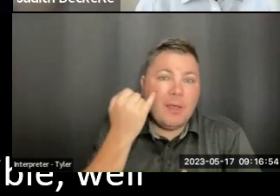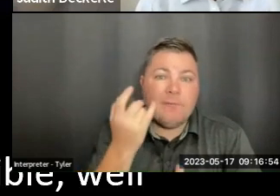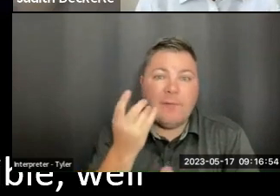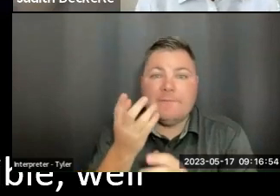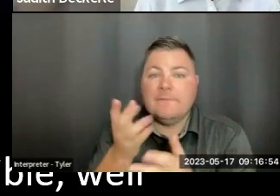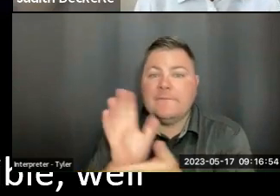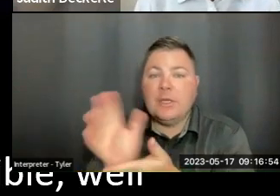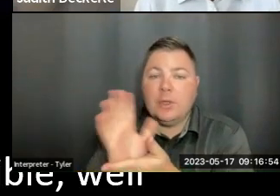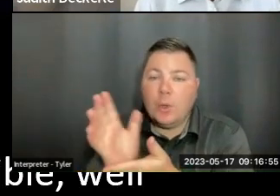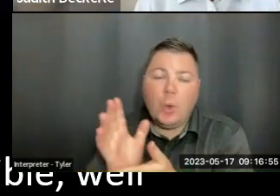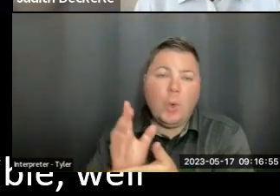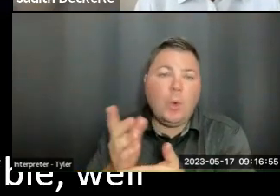captioning.